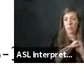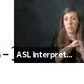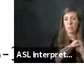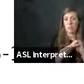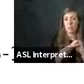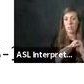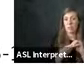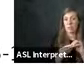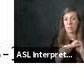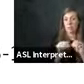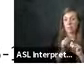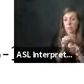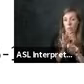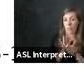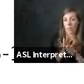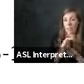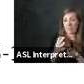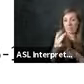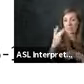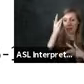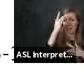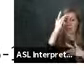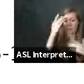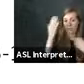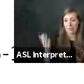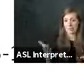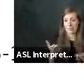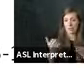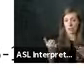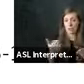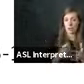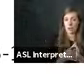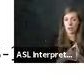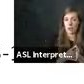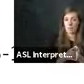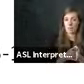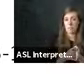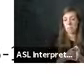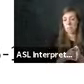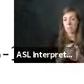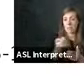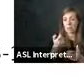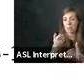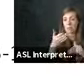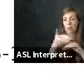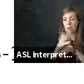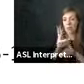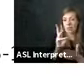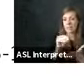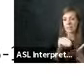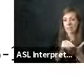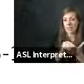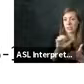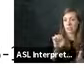Cova 19 infections that we've had in our county. So that's a little over 6000 cases.